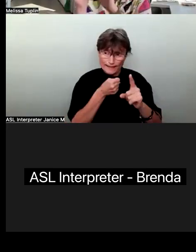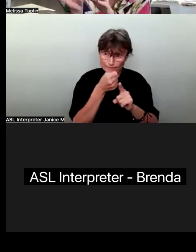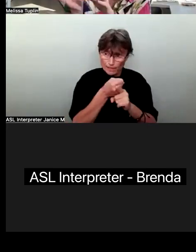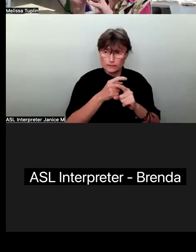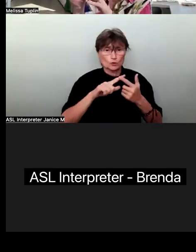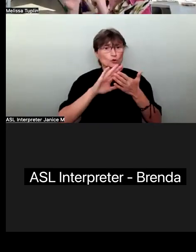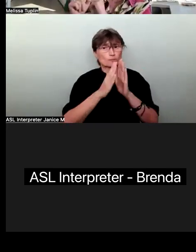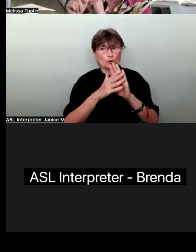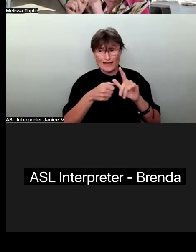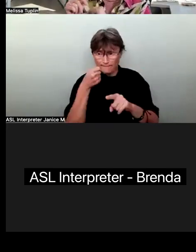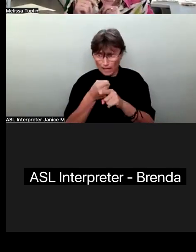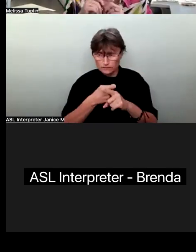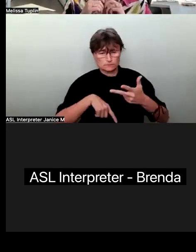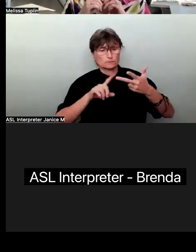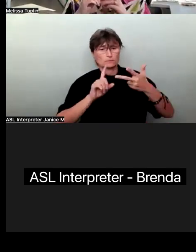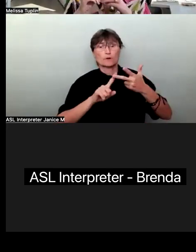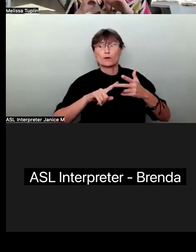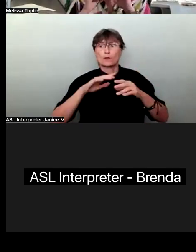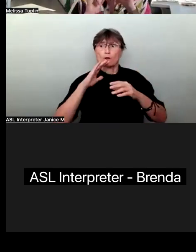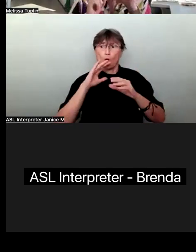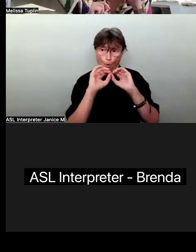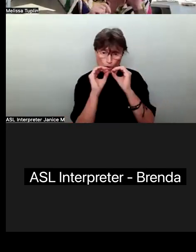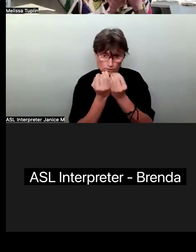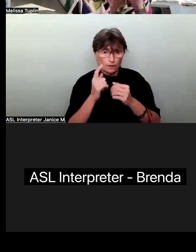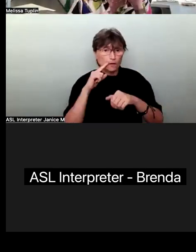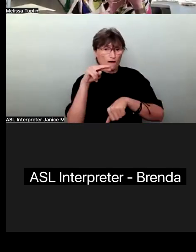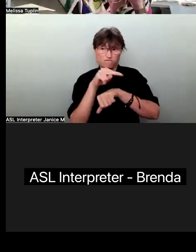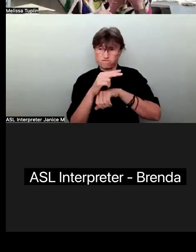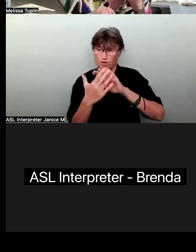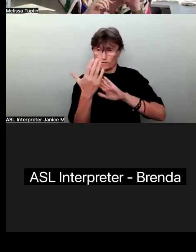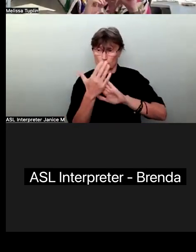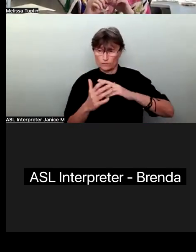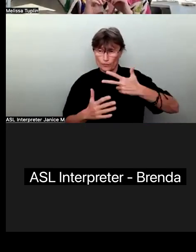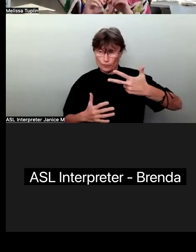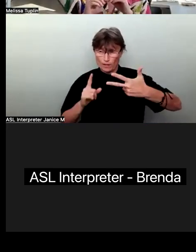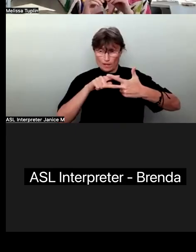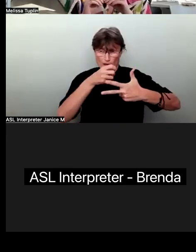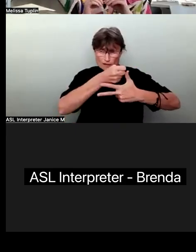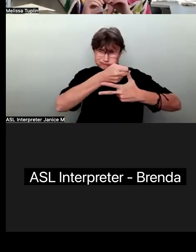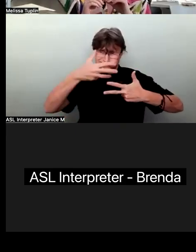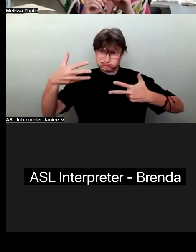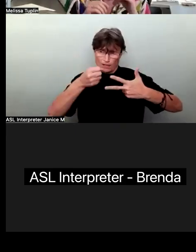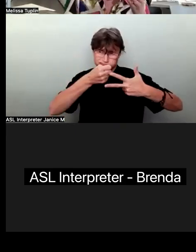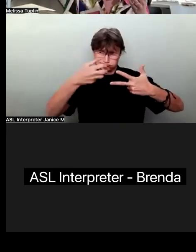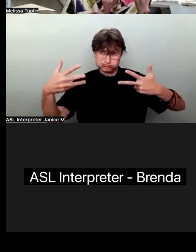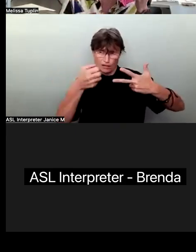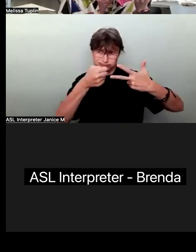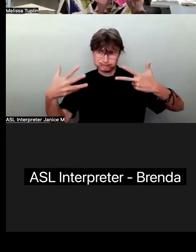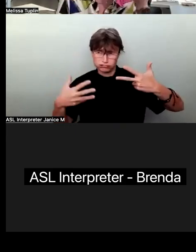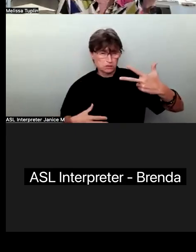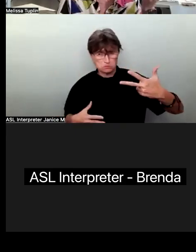and organizational governance, so our goal here is to give you the opportunity to speak much more